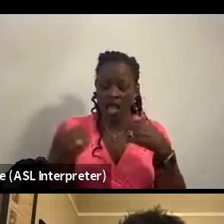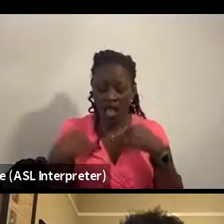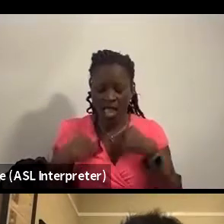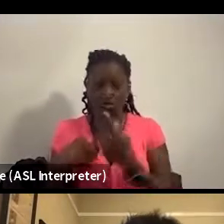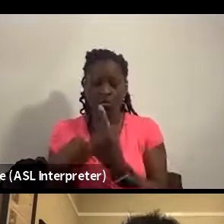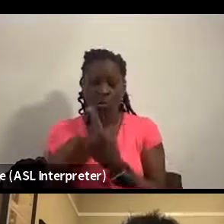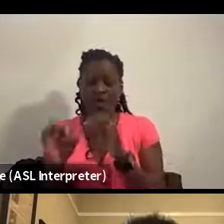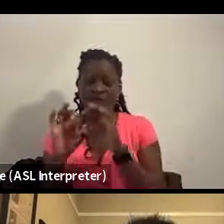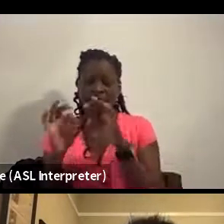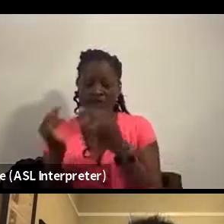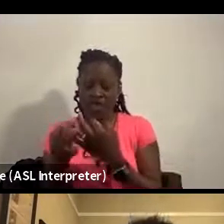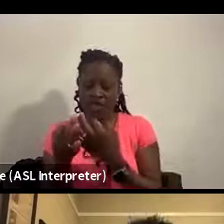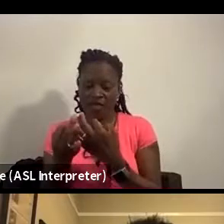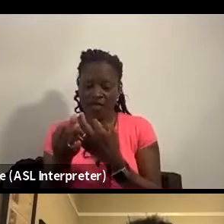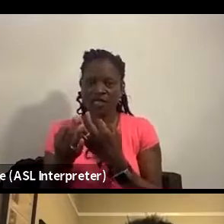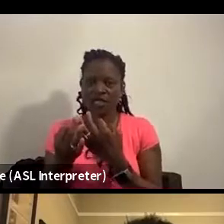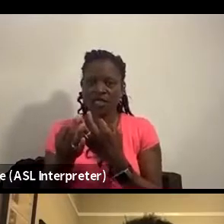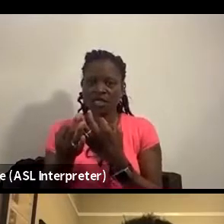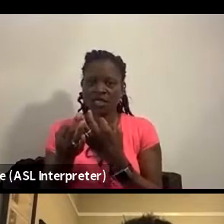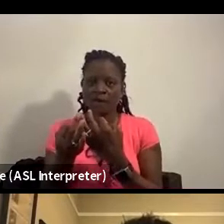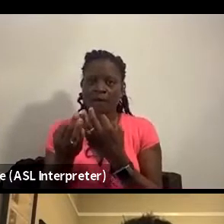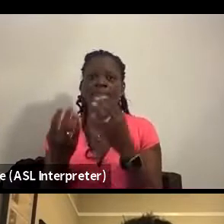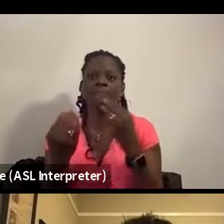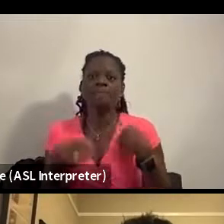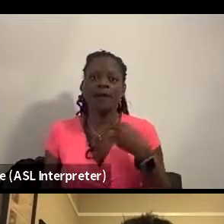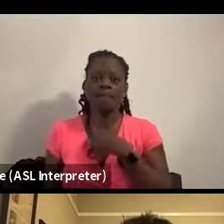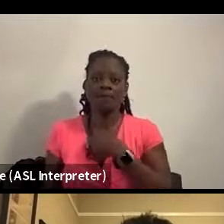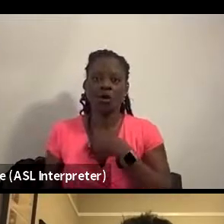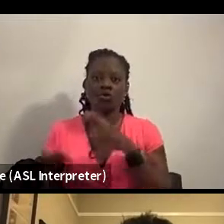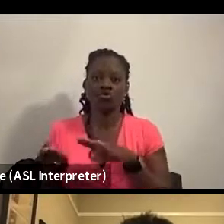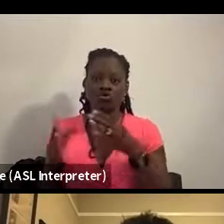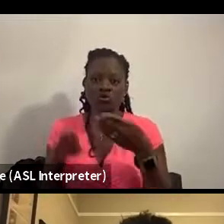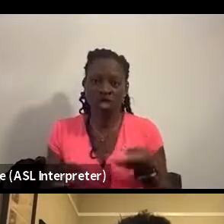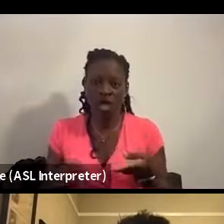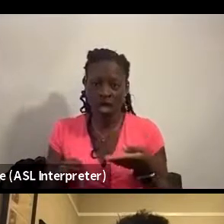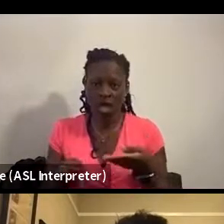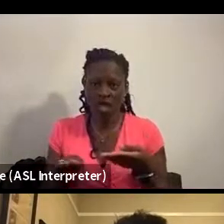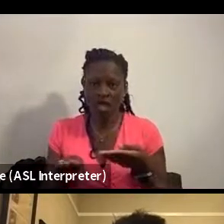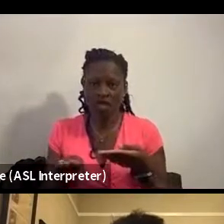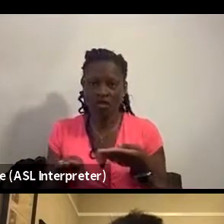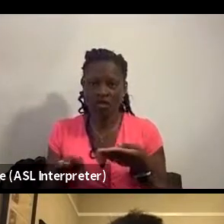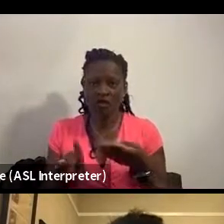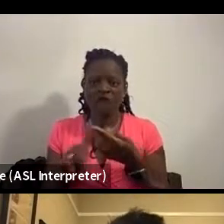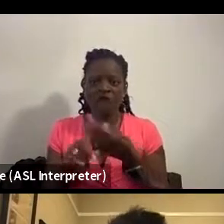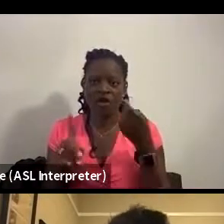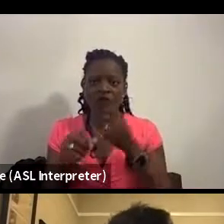So that was an opening of what? Being a mother? I want to definitely take whatever